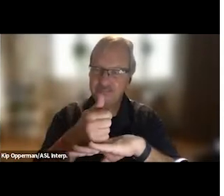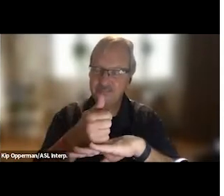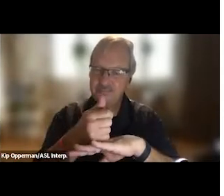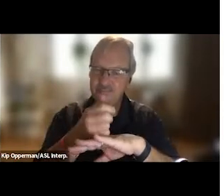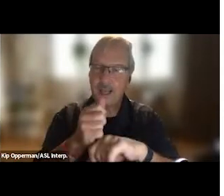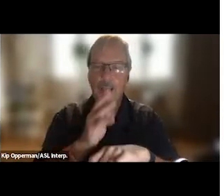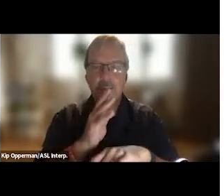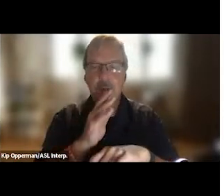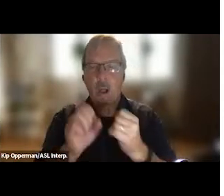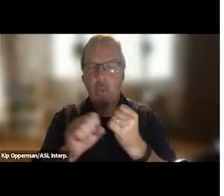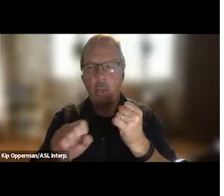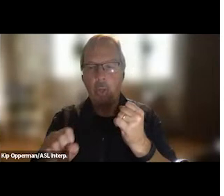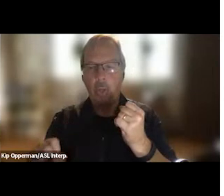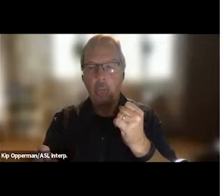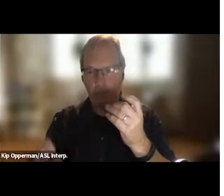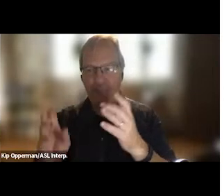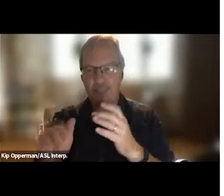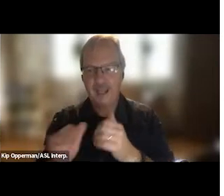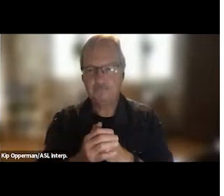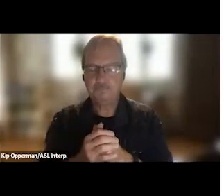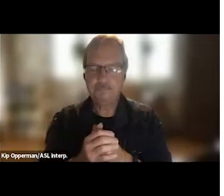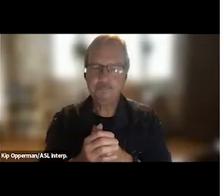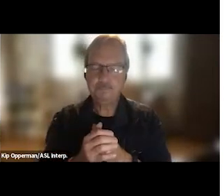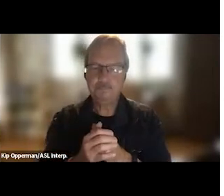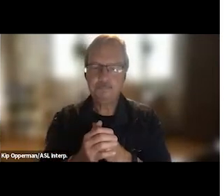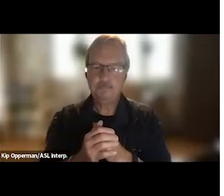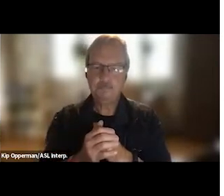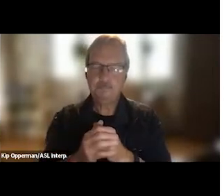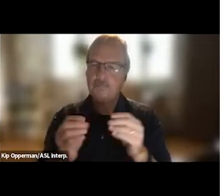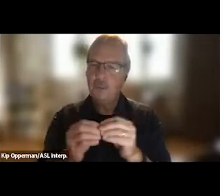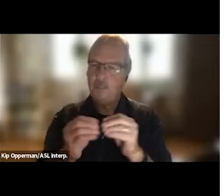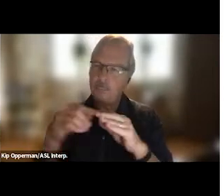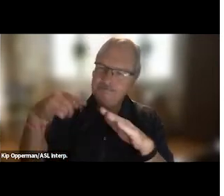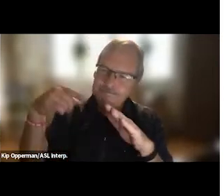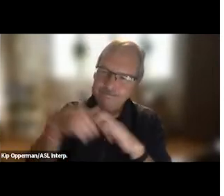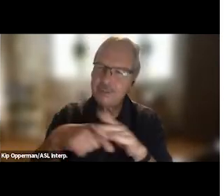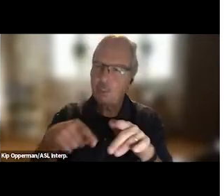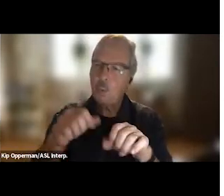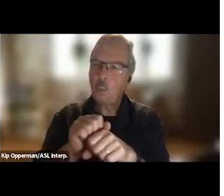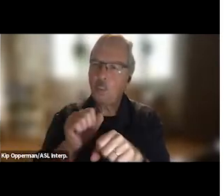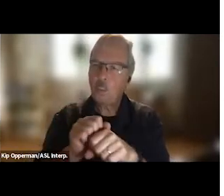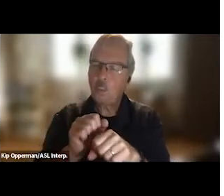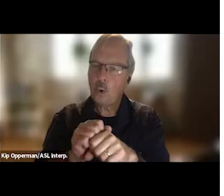and not too your own horn. There's just more, so in depth, the work that goes into really identifying